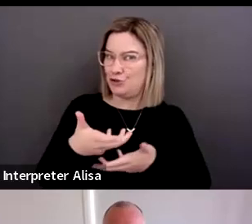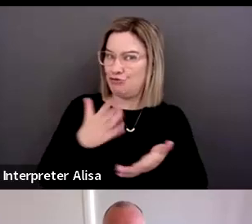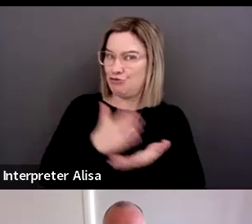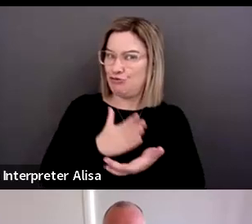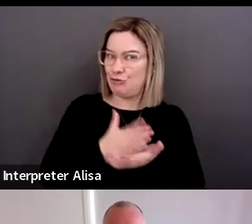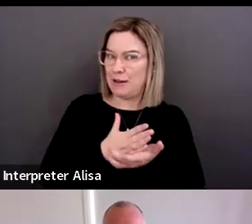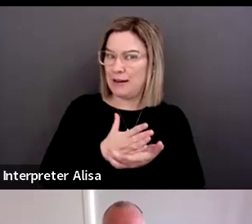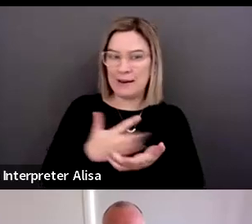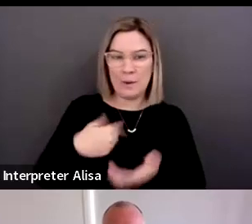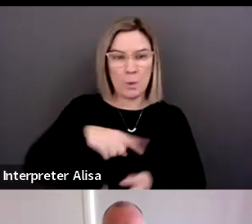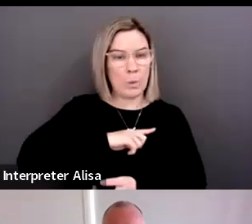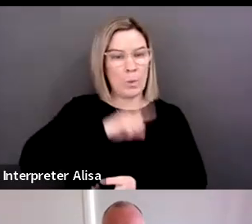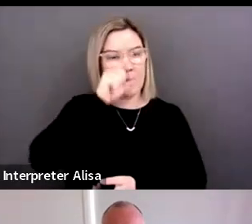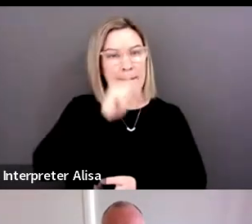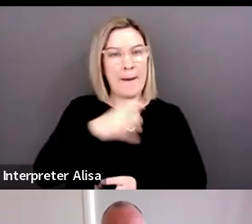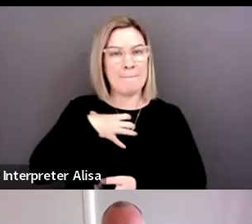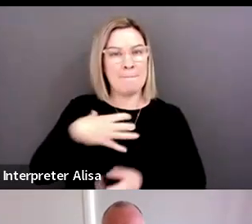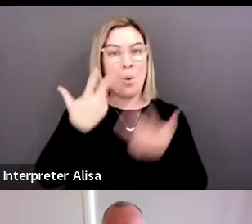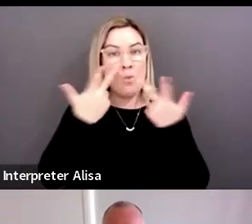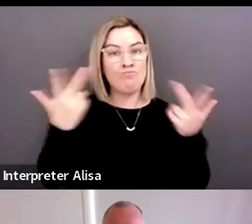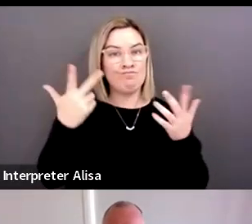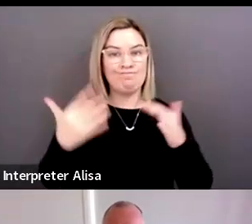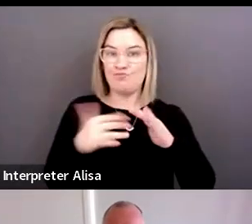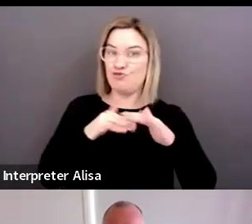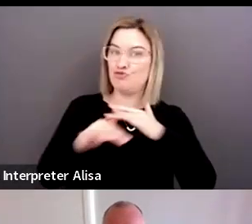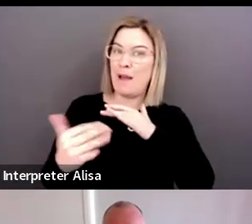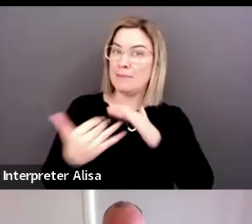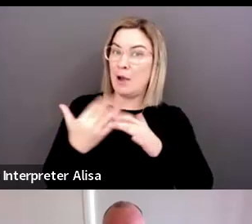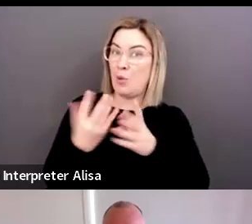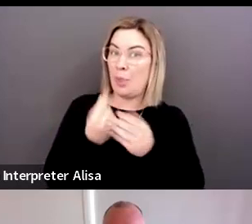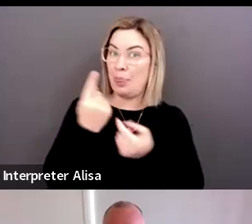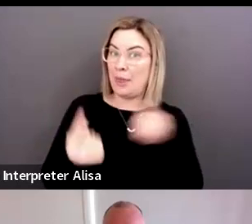those compromises. I think that's the other thing about this whole